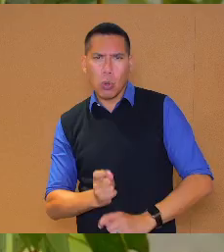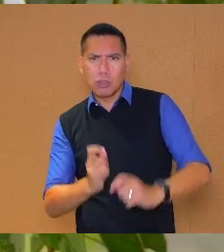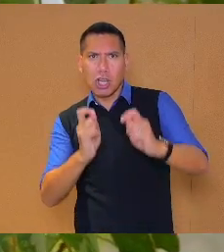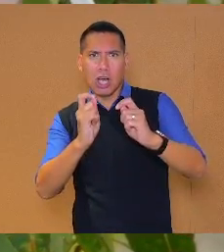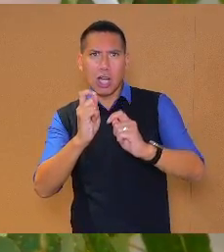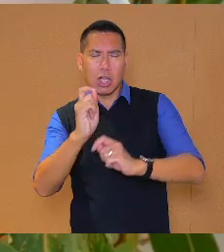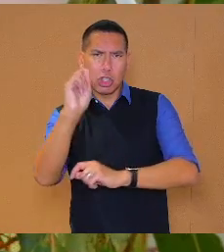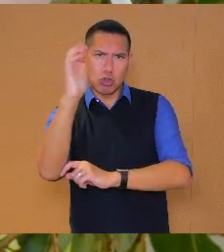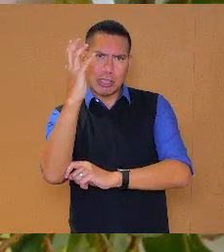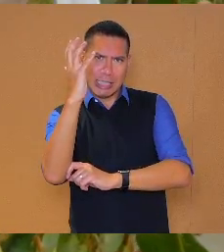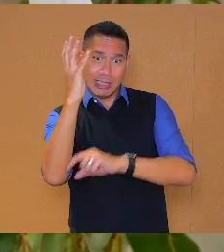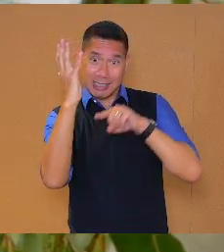is to represent something personal to them.